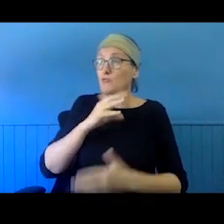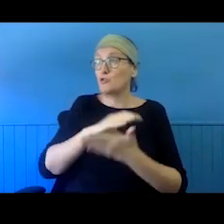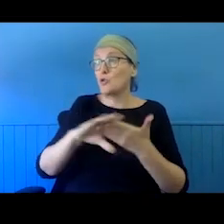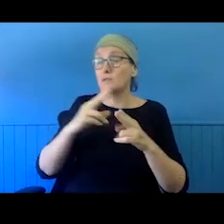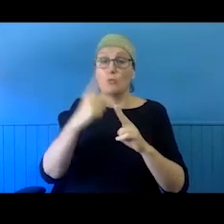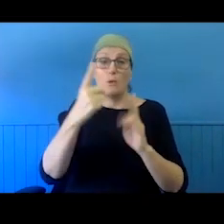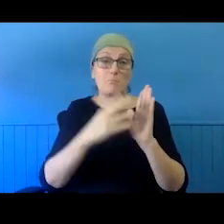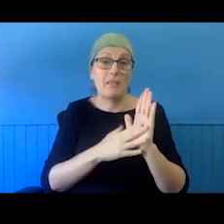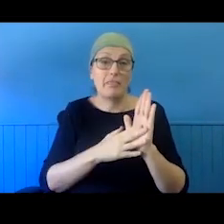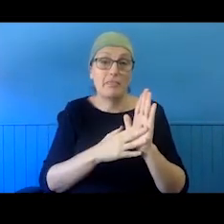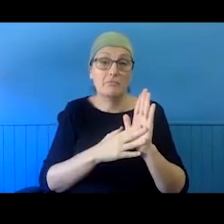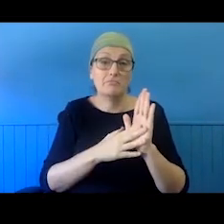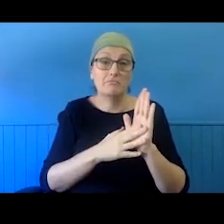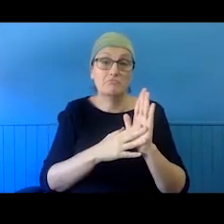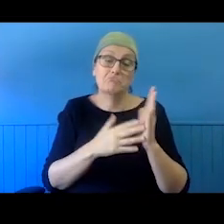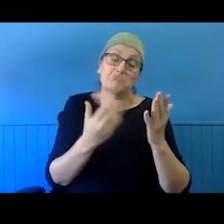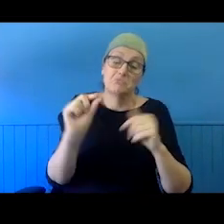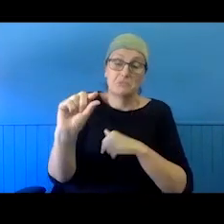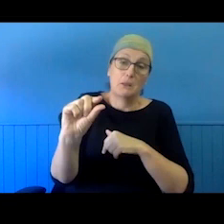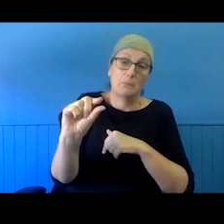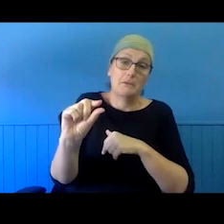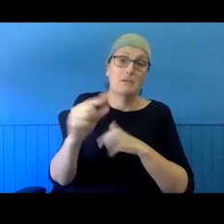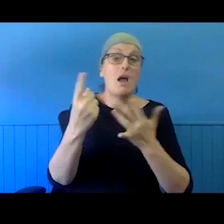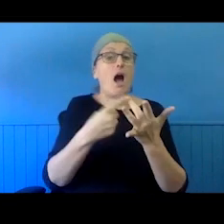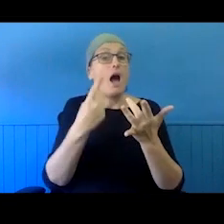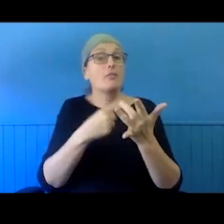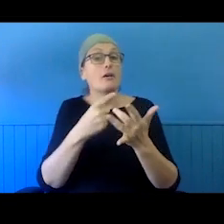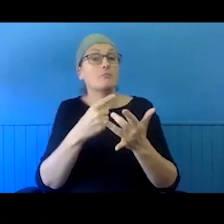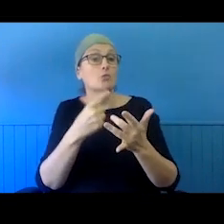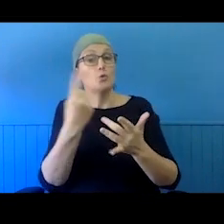likes of which you can see on the slide - can earn up to $5,000. And